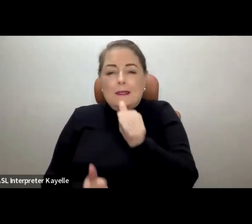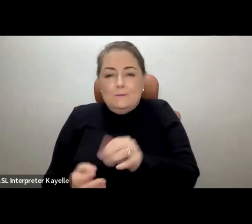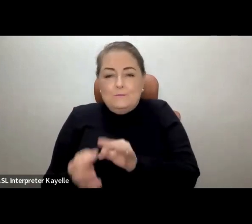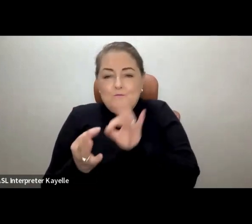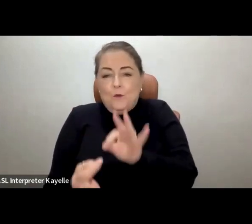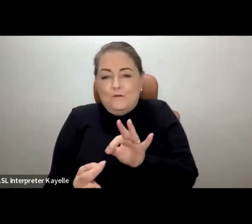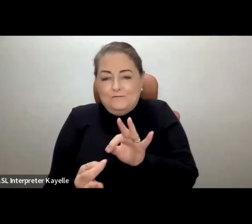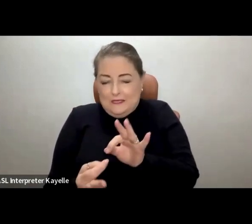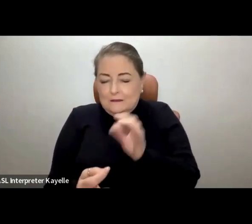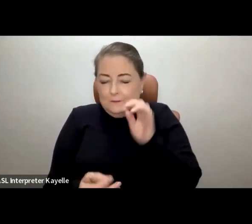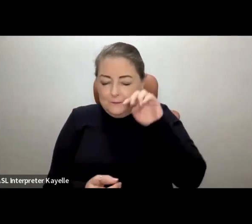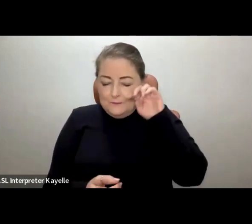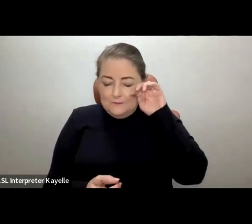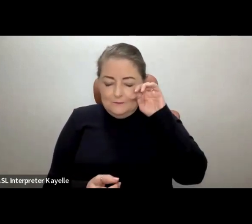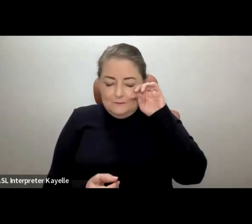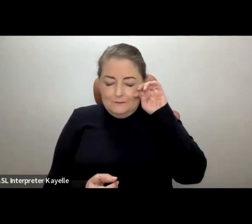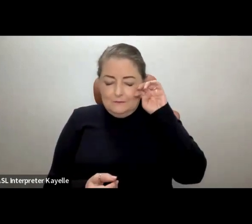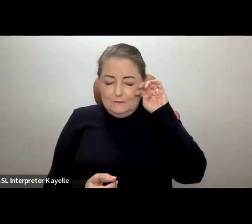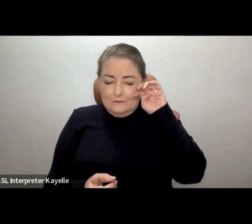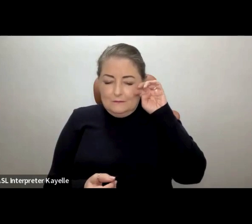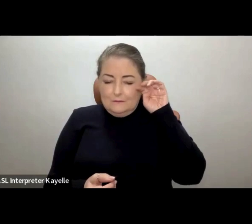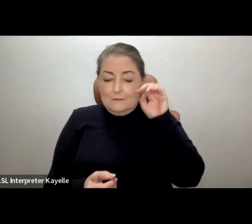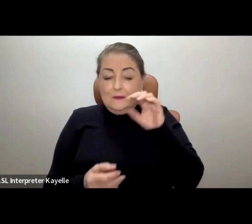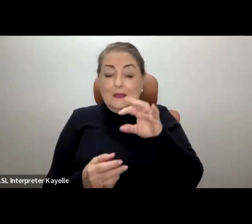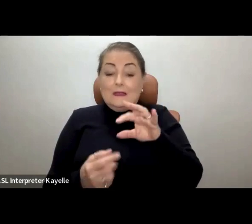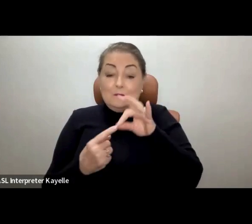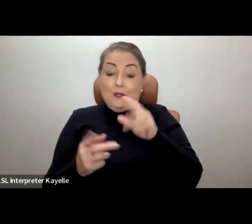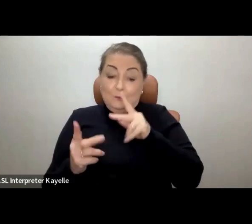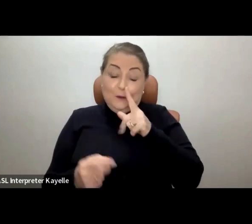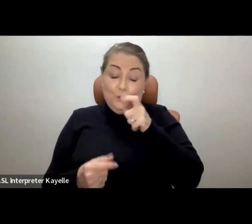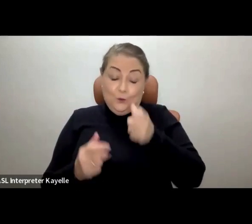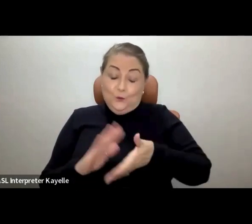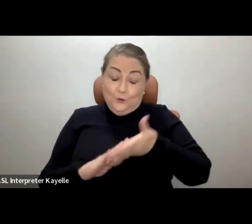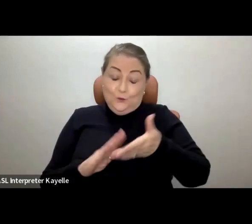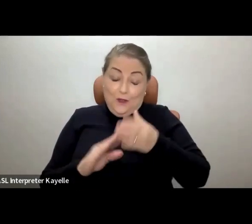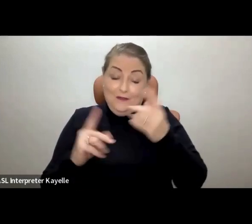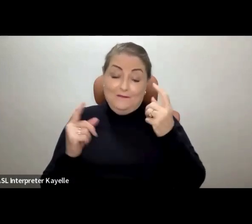especially people who are in film festivals. I mentioned the